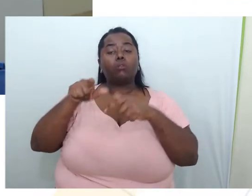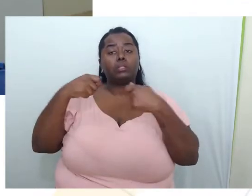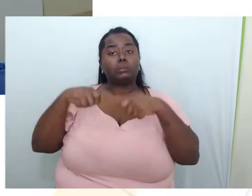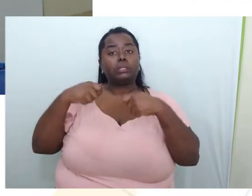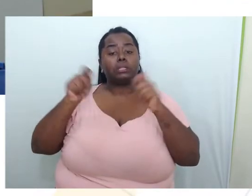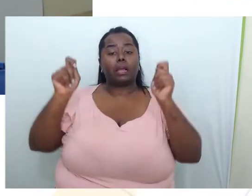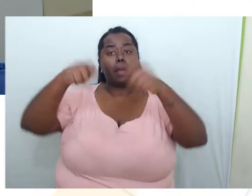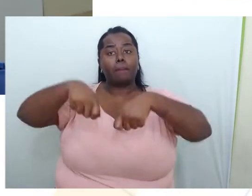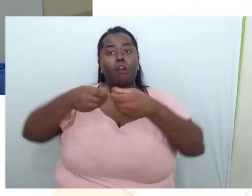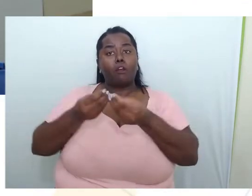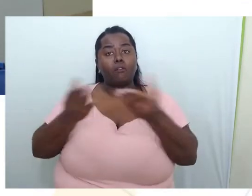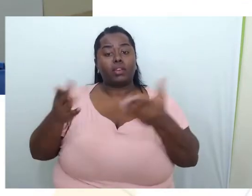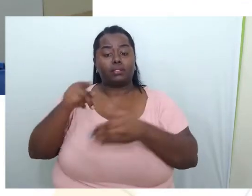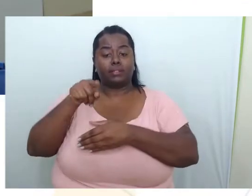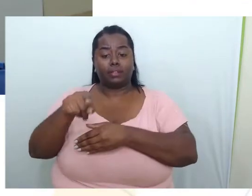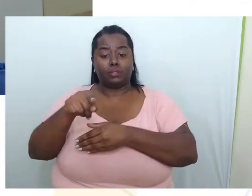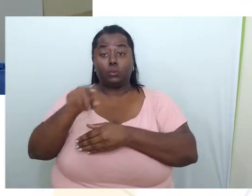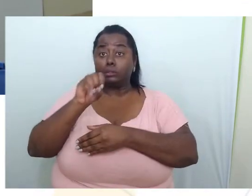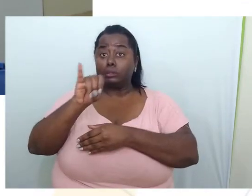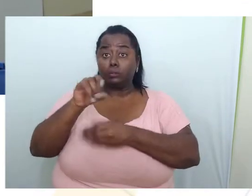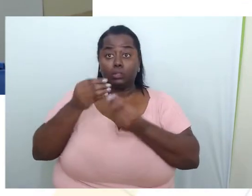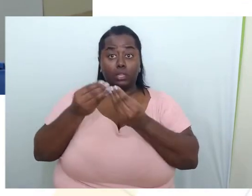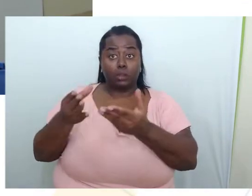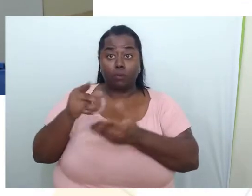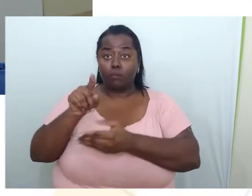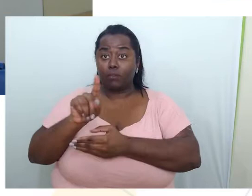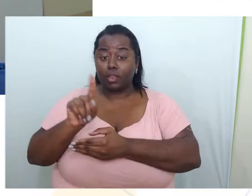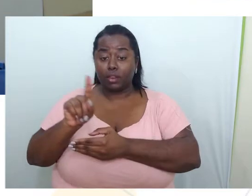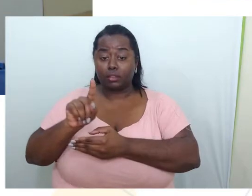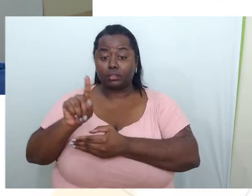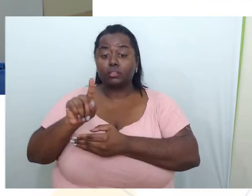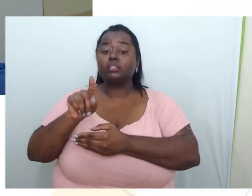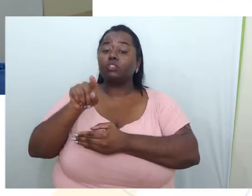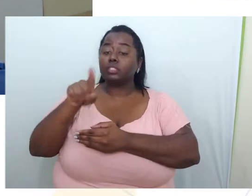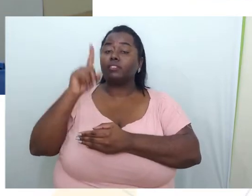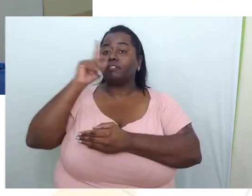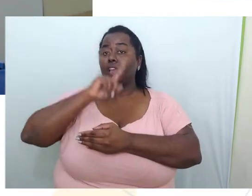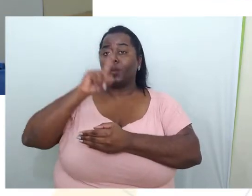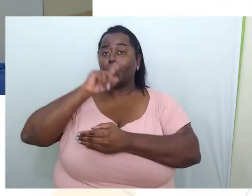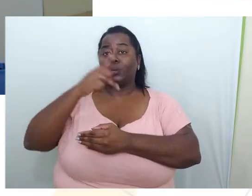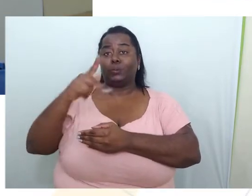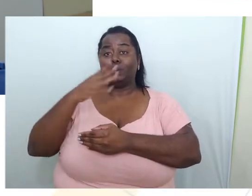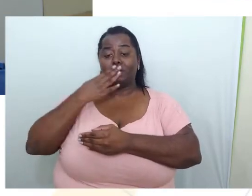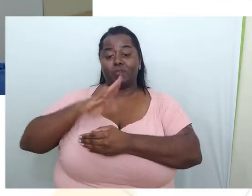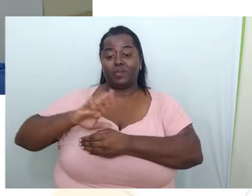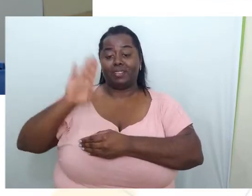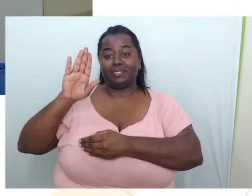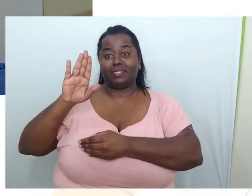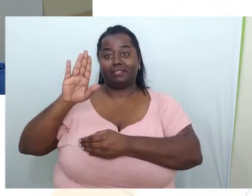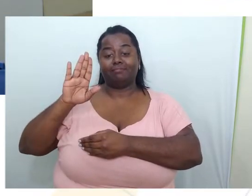that and if you're done then you've failed on your promises one could argue